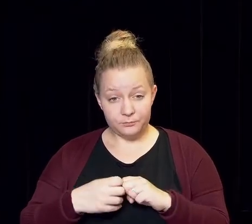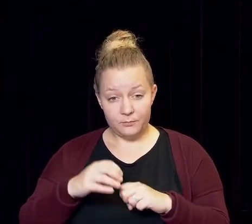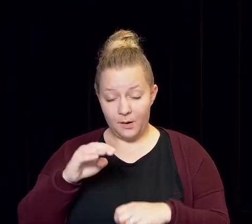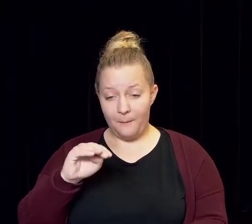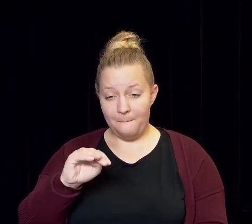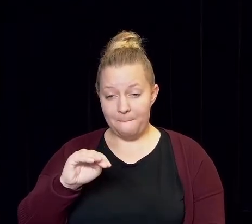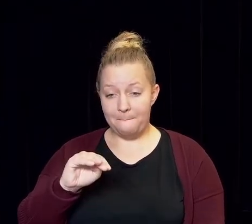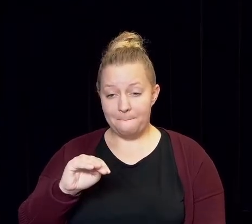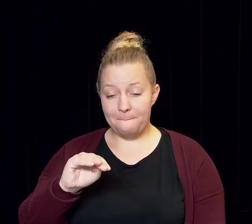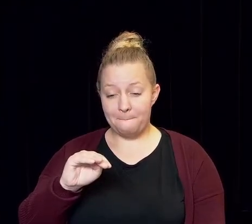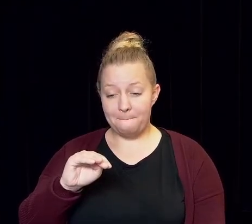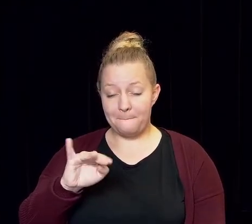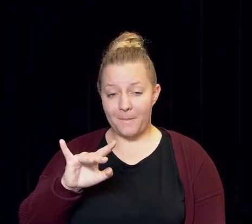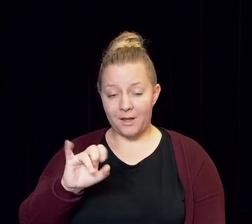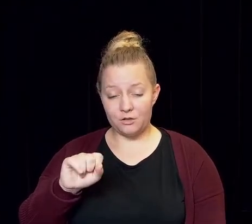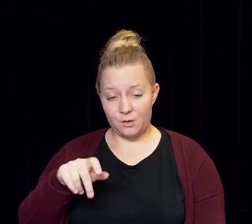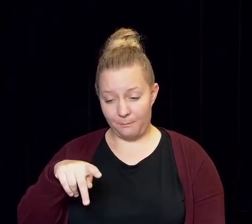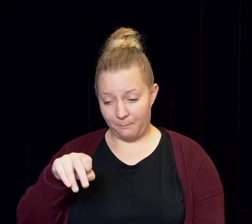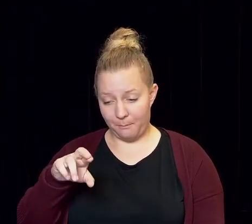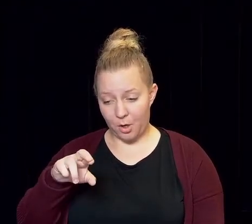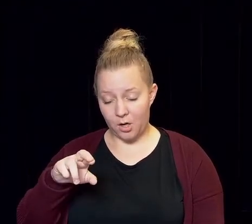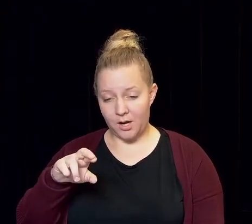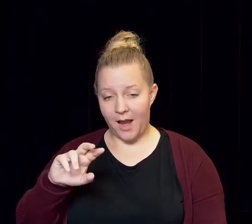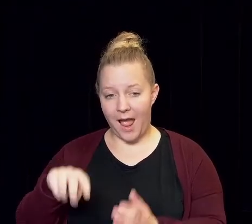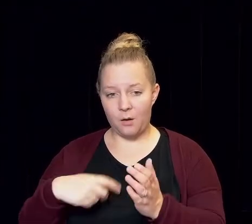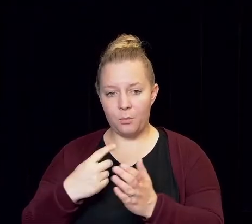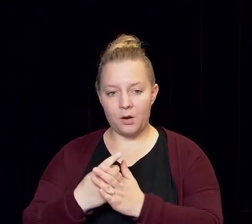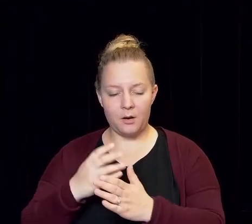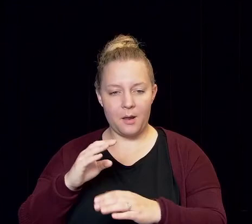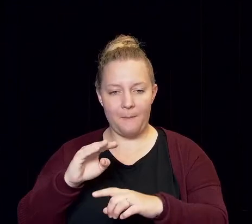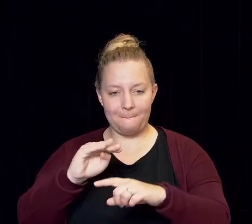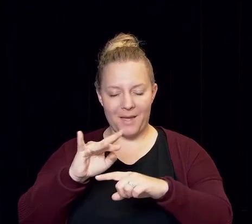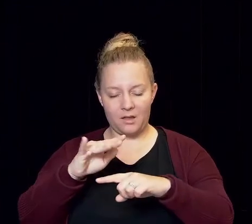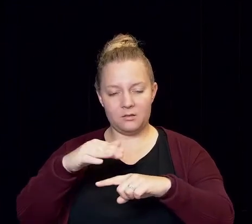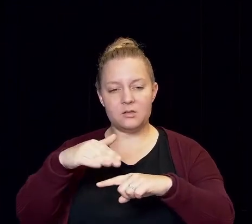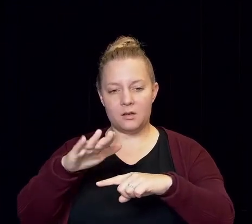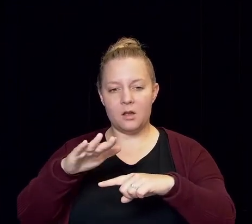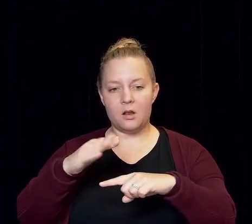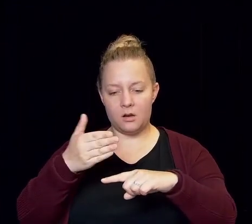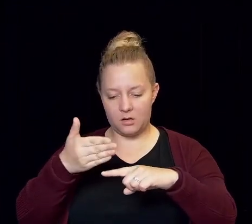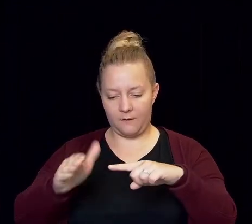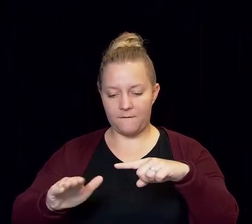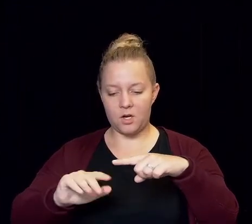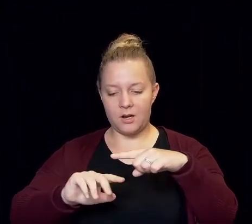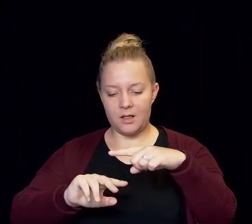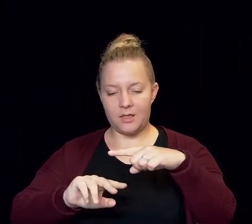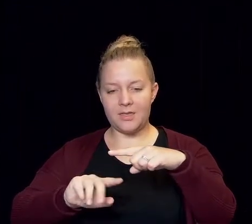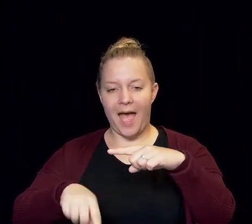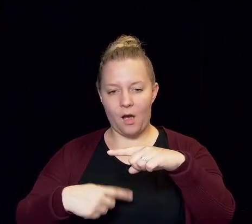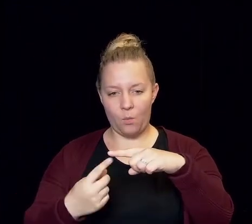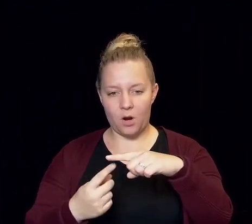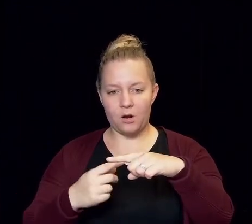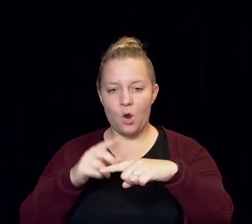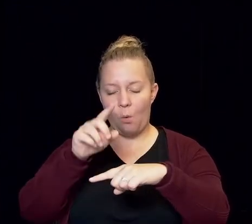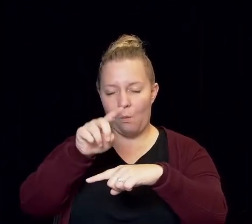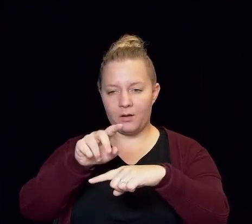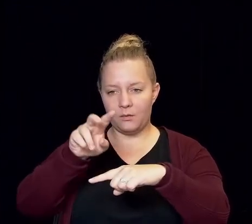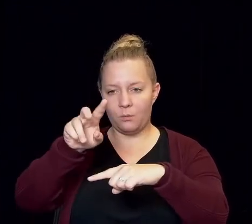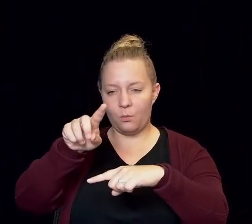I'm going to put miles over the hours. So, I'm going to do the miles 1 and 1/3 over the hours of 1/4.